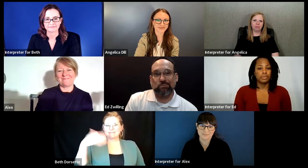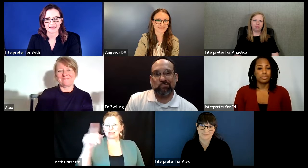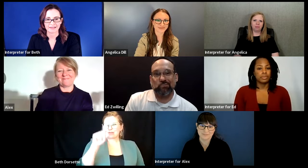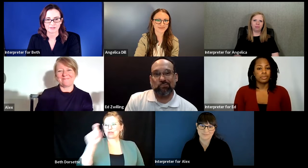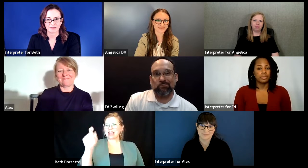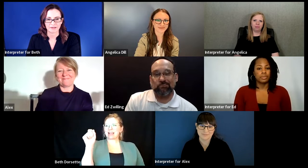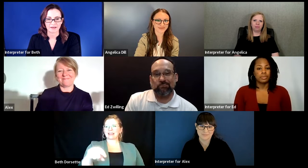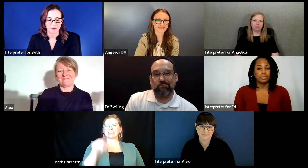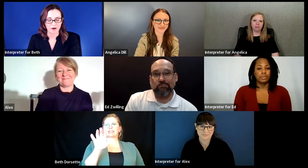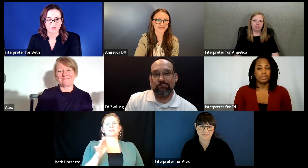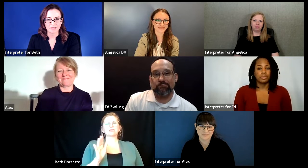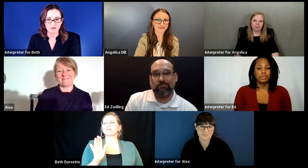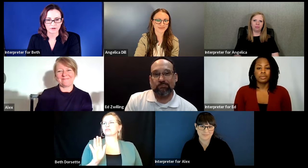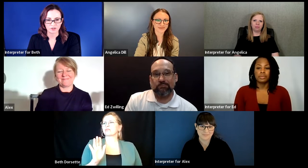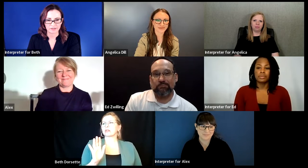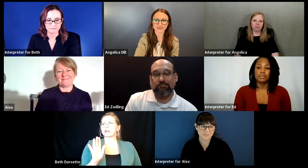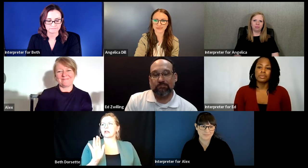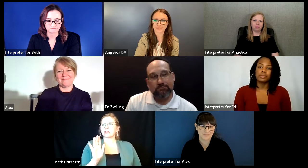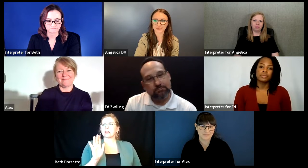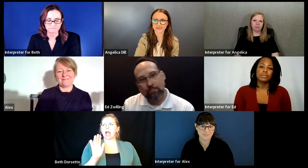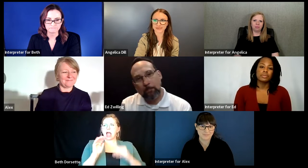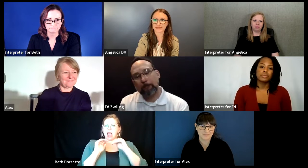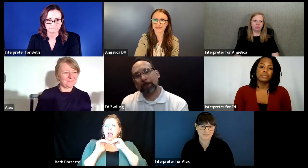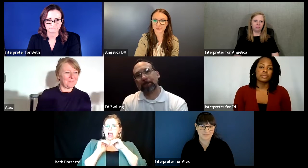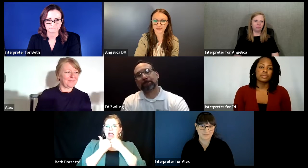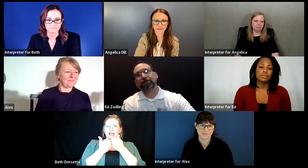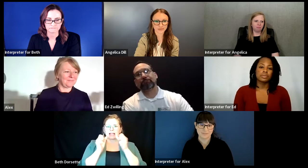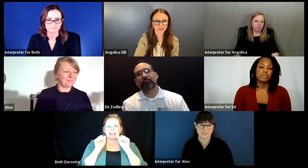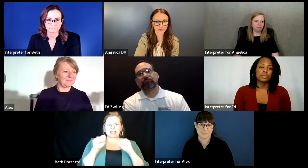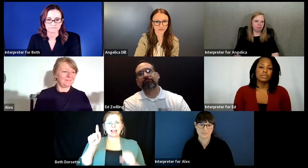All right. Beautifully answered. Okay.